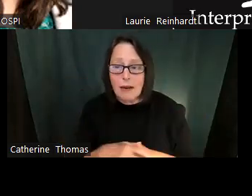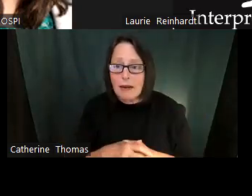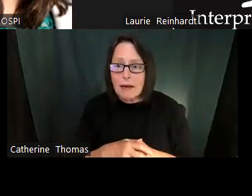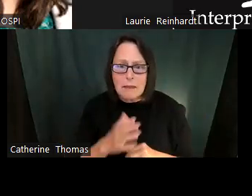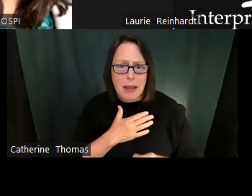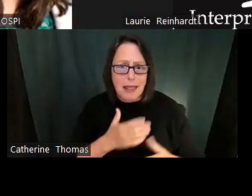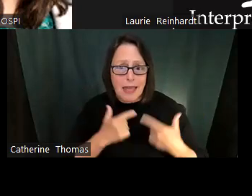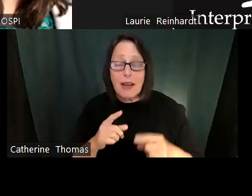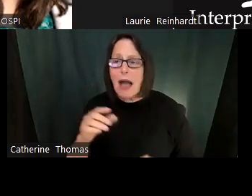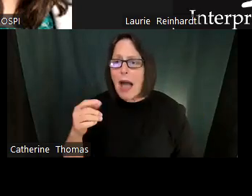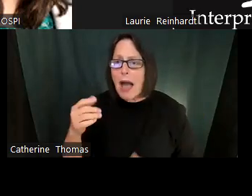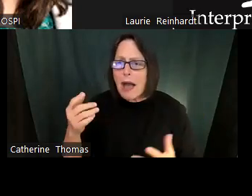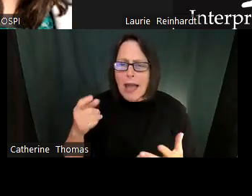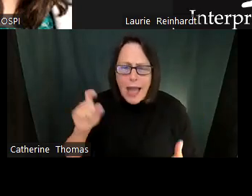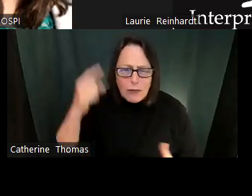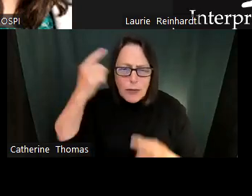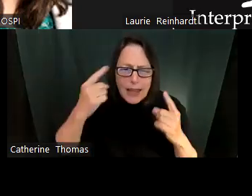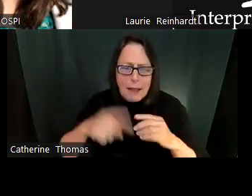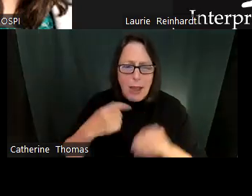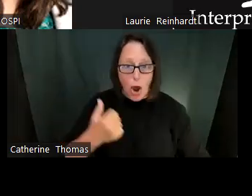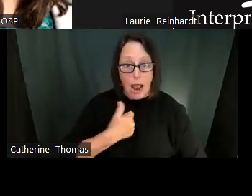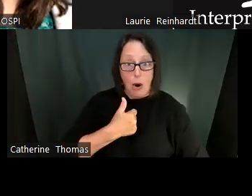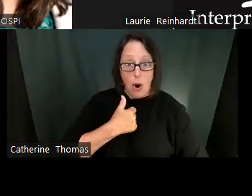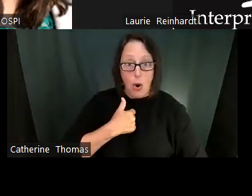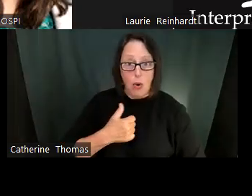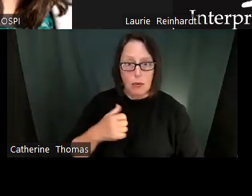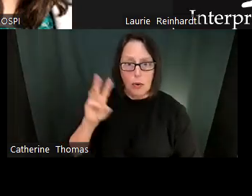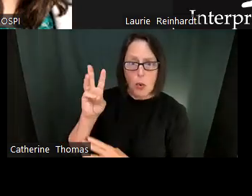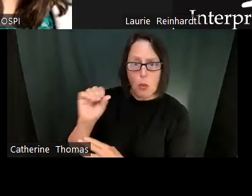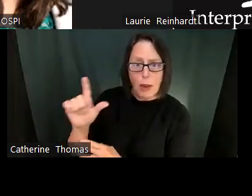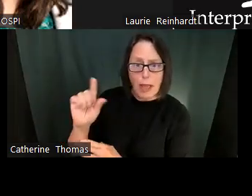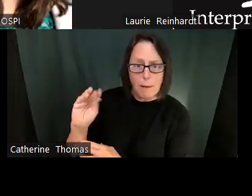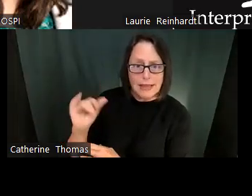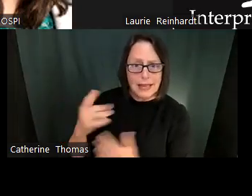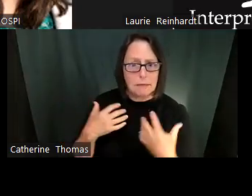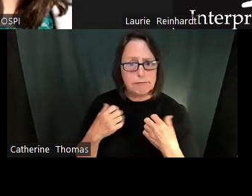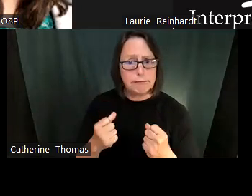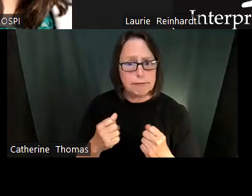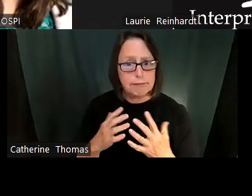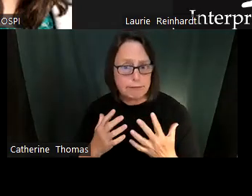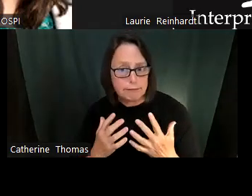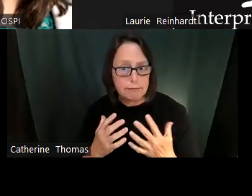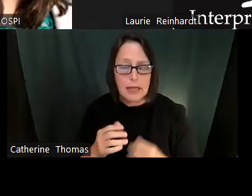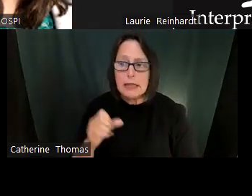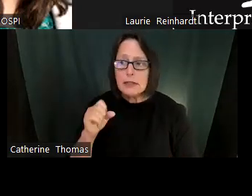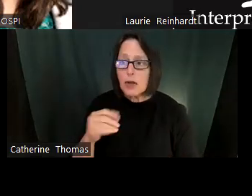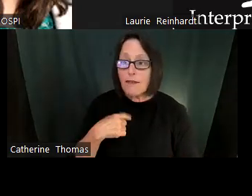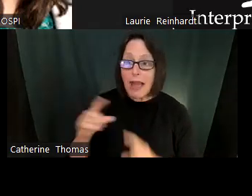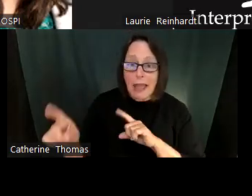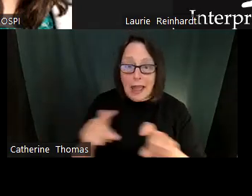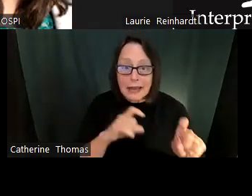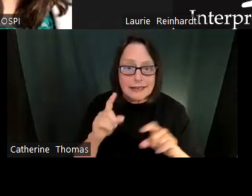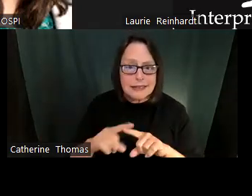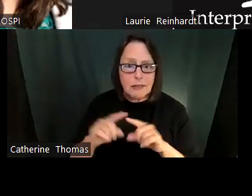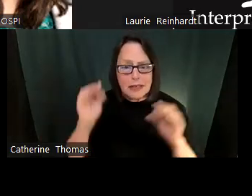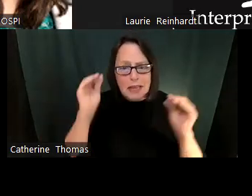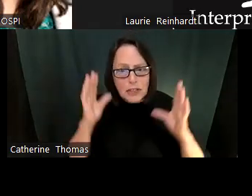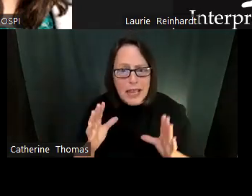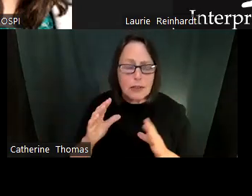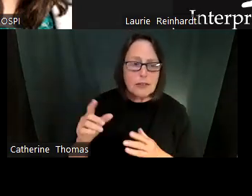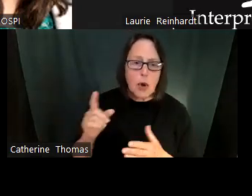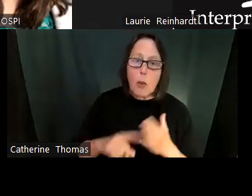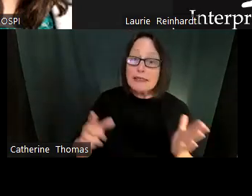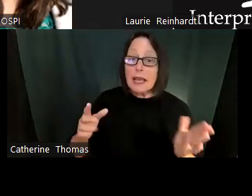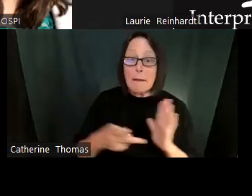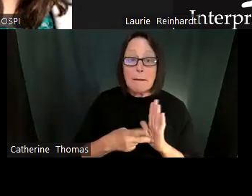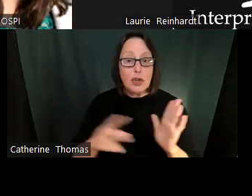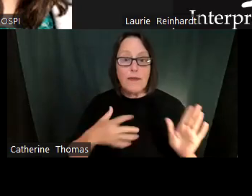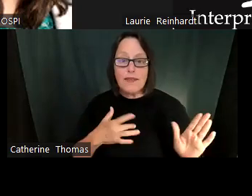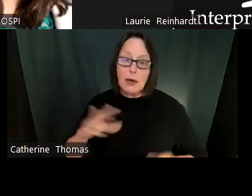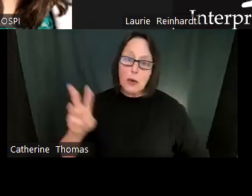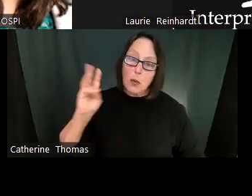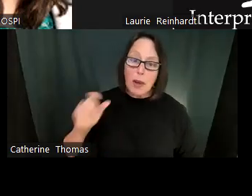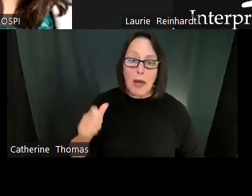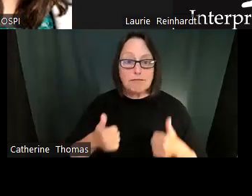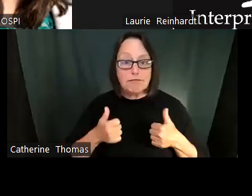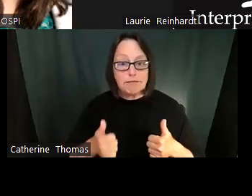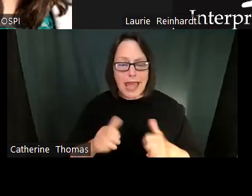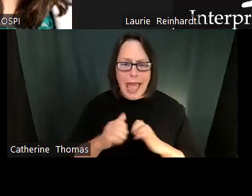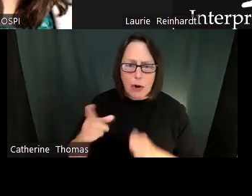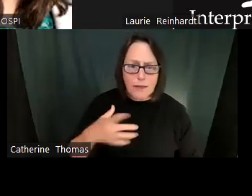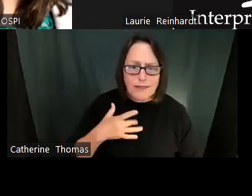So I've been doing some work around educator well being in particular, as a former educator in the classroom, but a continued educator in life.